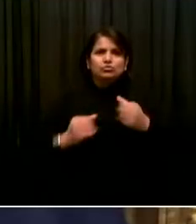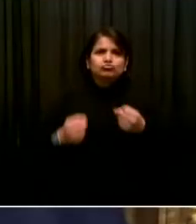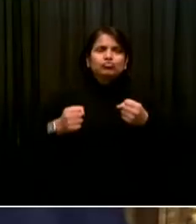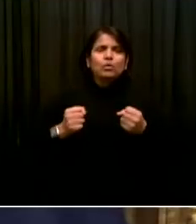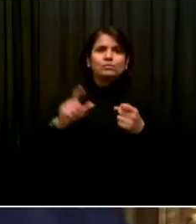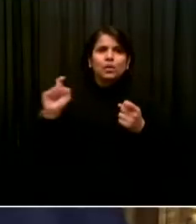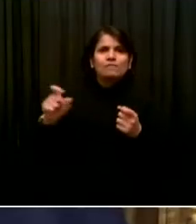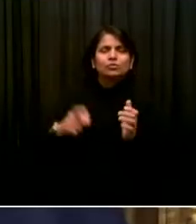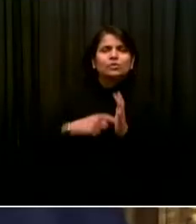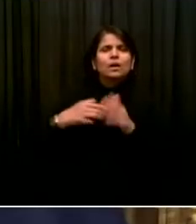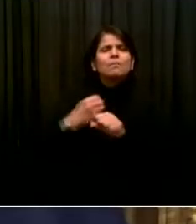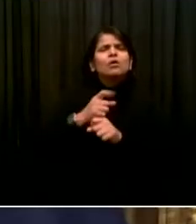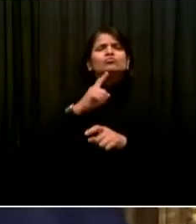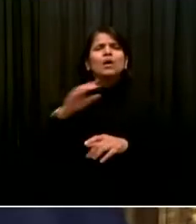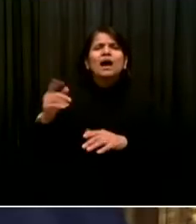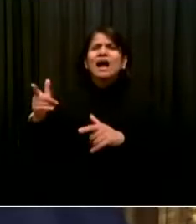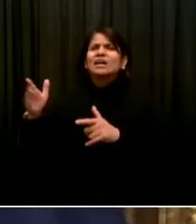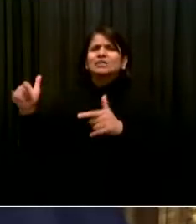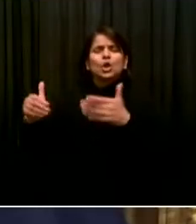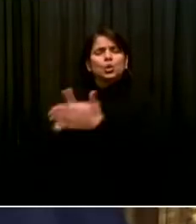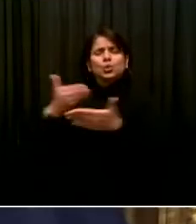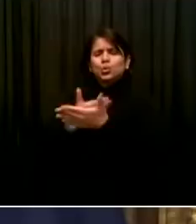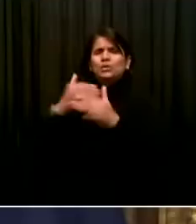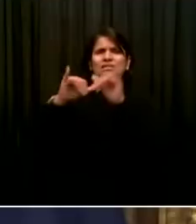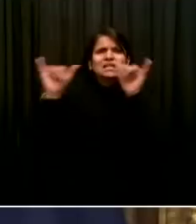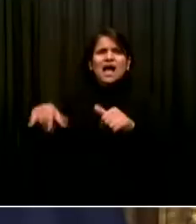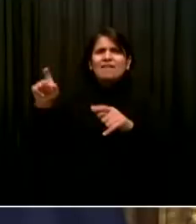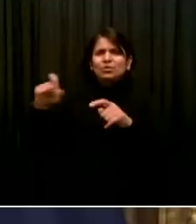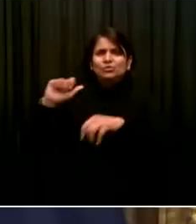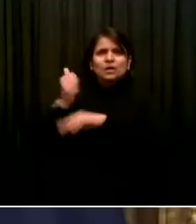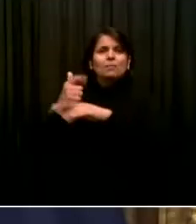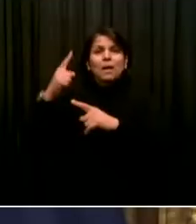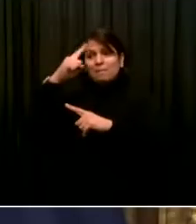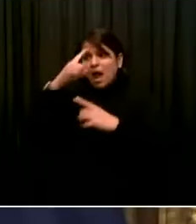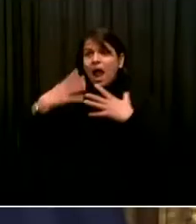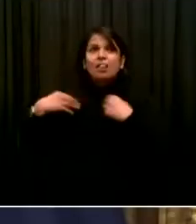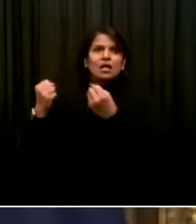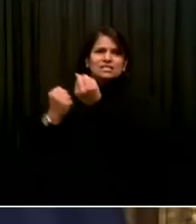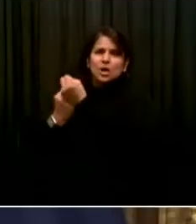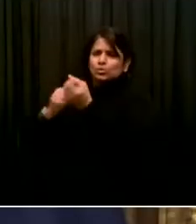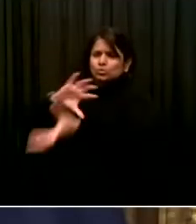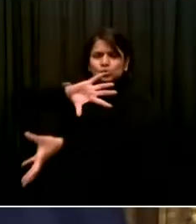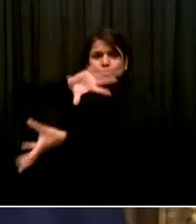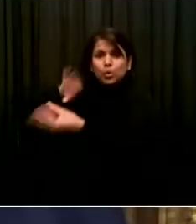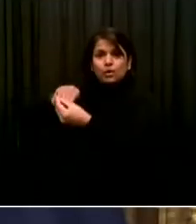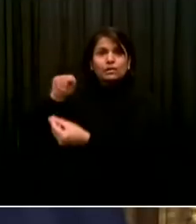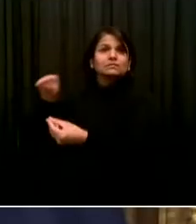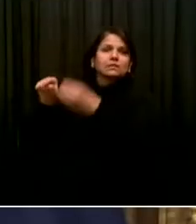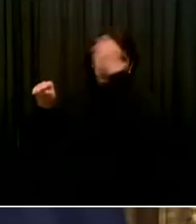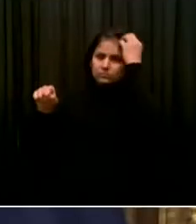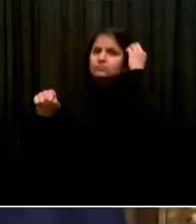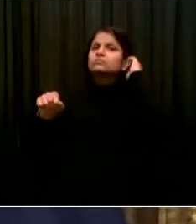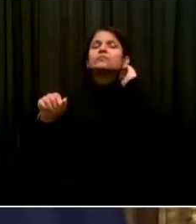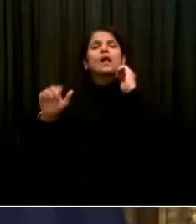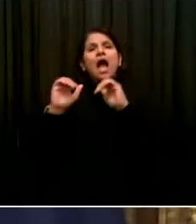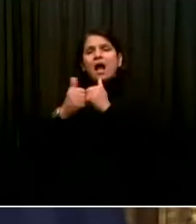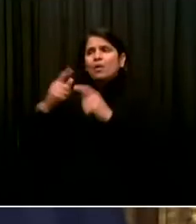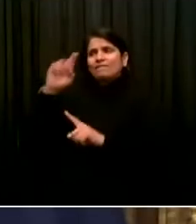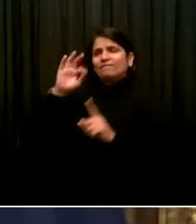OTHERS. TO SERVE THEM AND PROTECT OTHERS WE NEED A NEW SYSTEM WITH COMPREHENSIVE MENTAL HEALTH SUPPORT